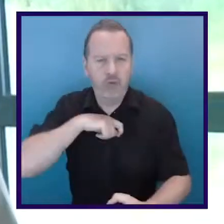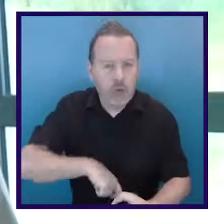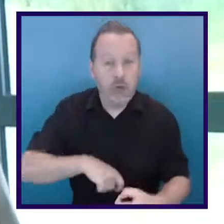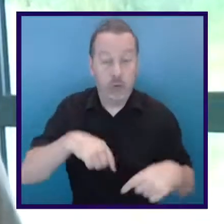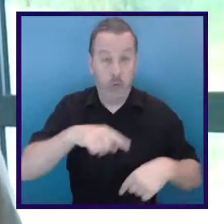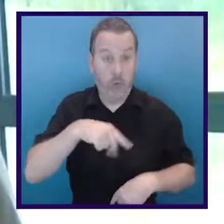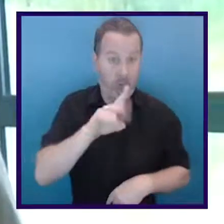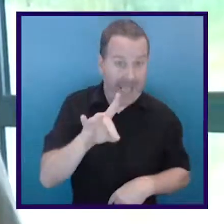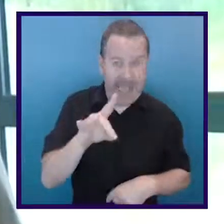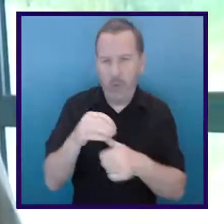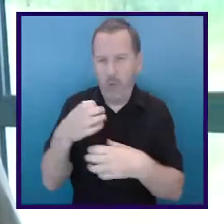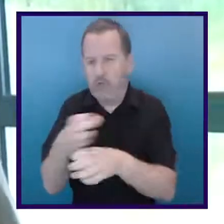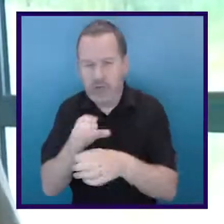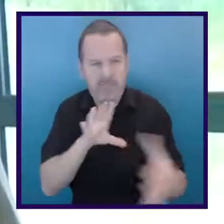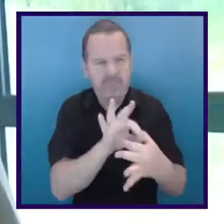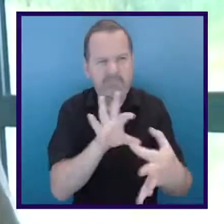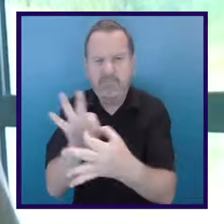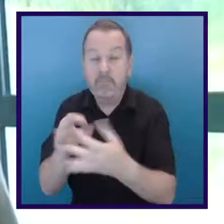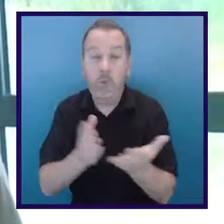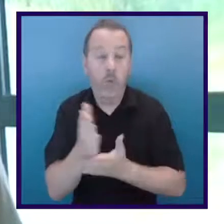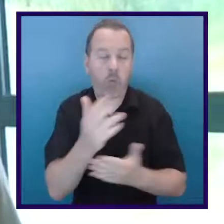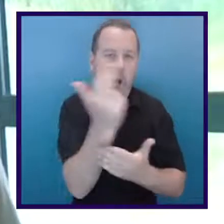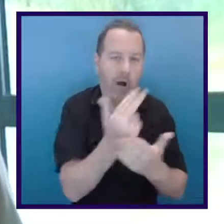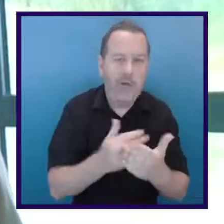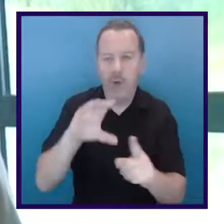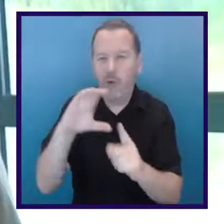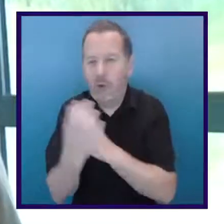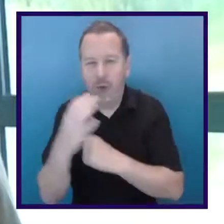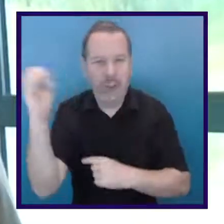through arts and culture, English language and education.